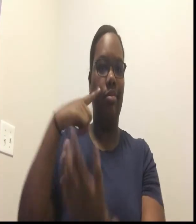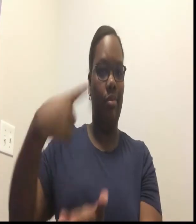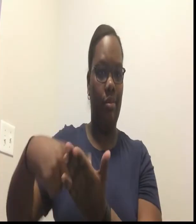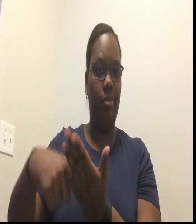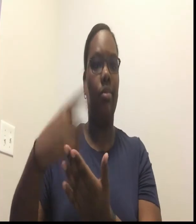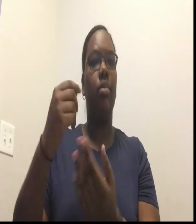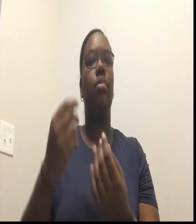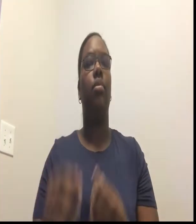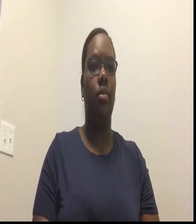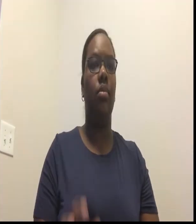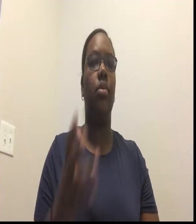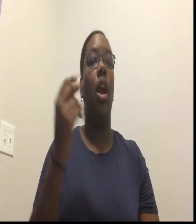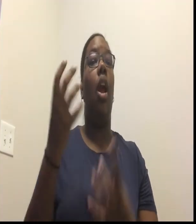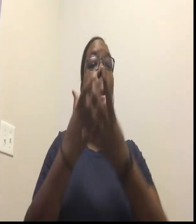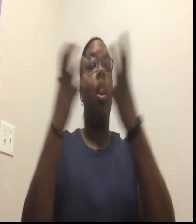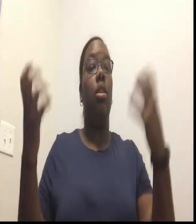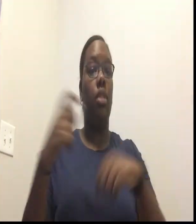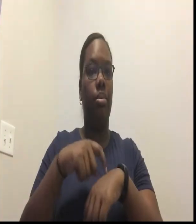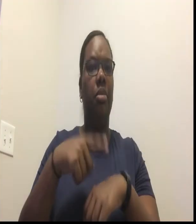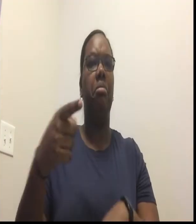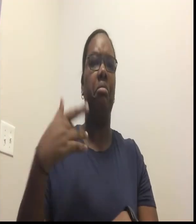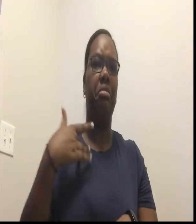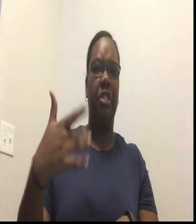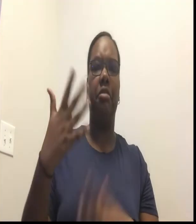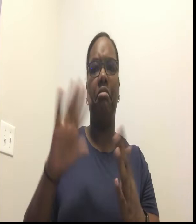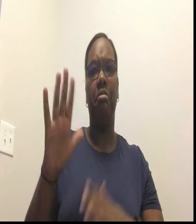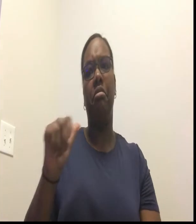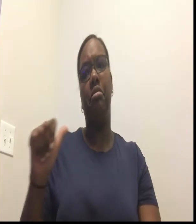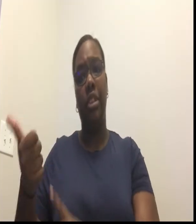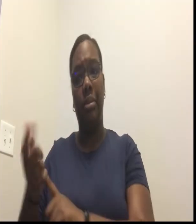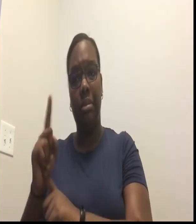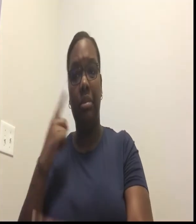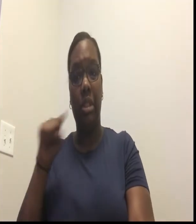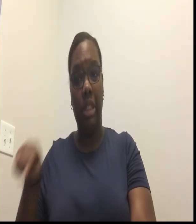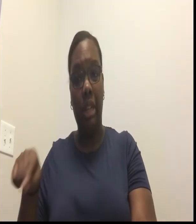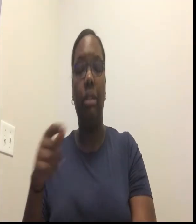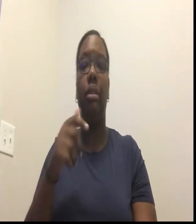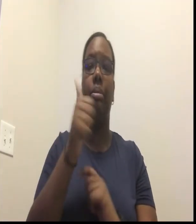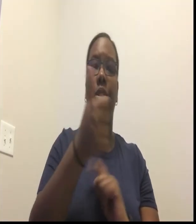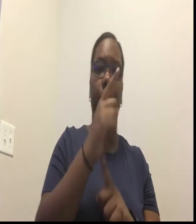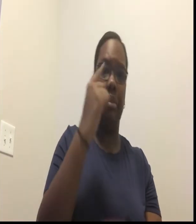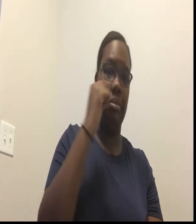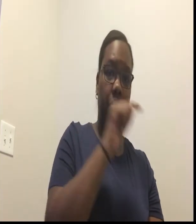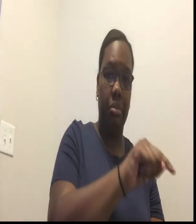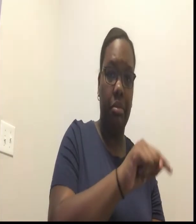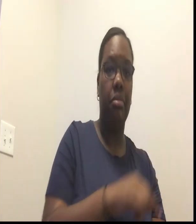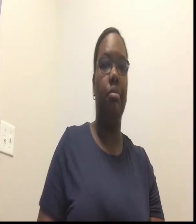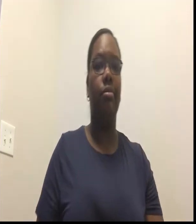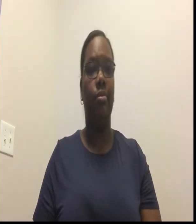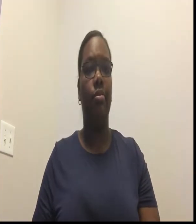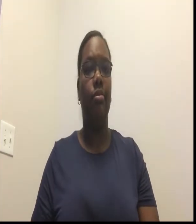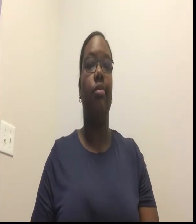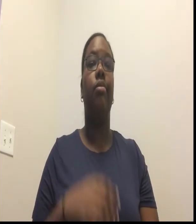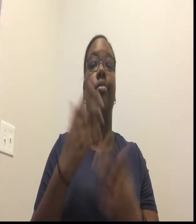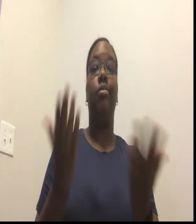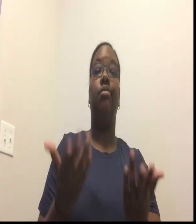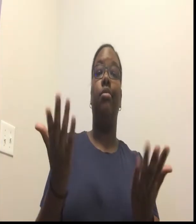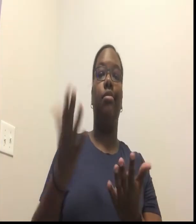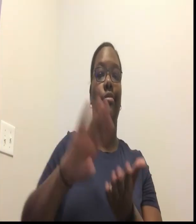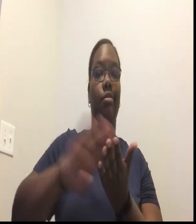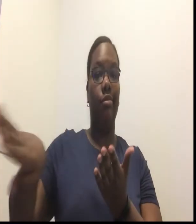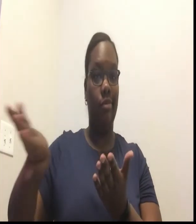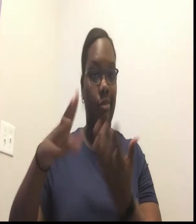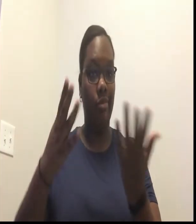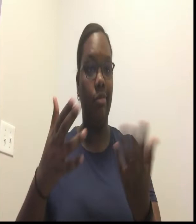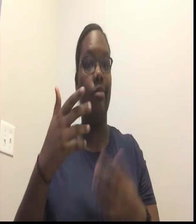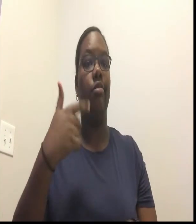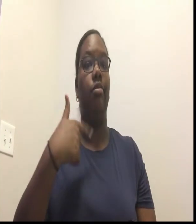Here's adjournment again after you get recognized you would say "I move to adjourn"